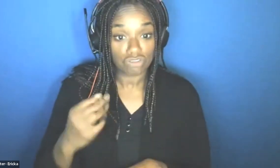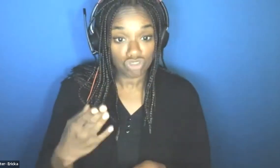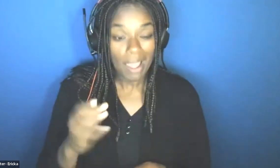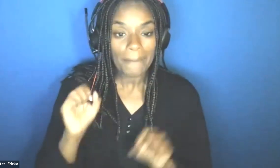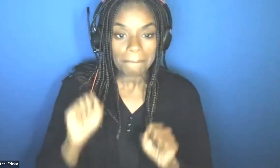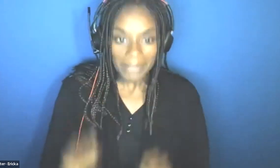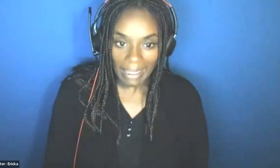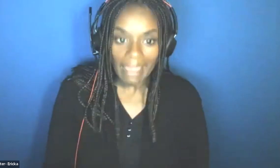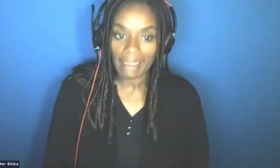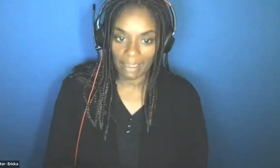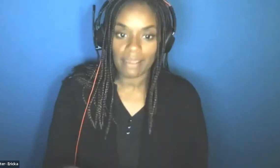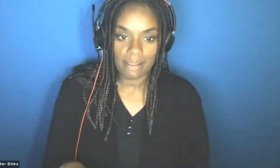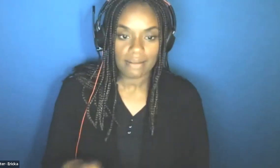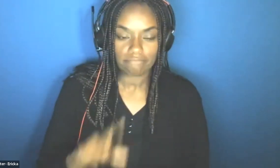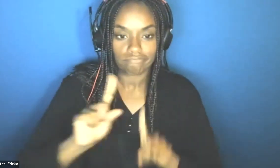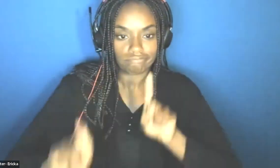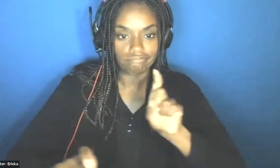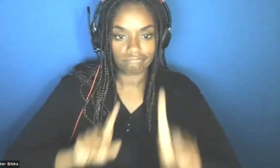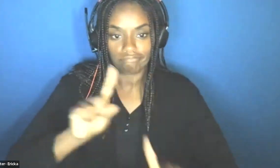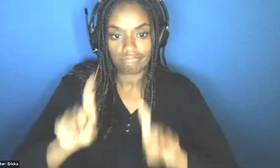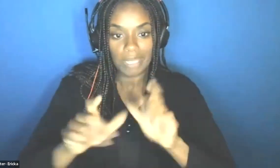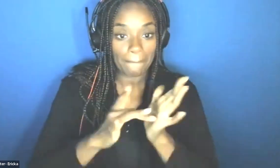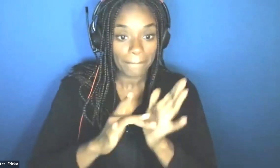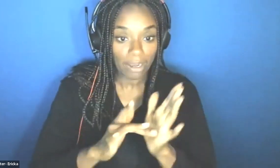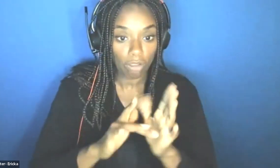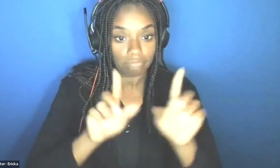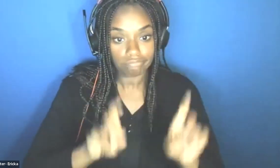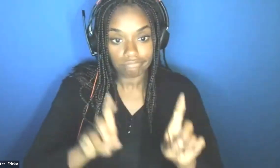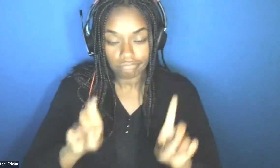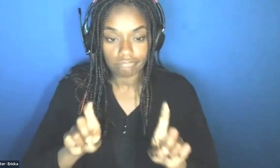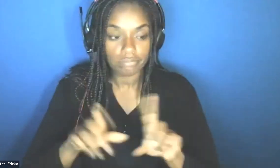At this stage of employment, an offer of employment has been made, the candidate hasn't started work.